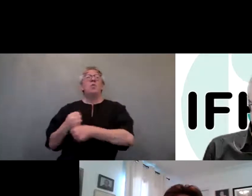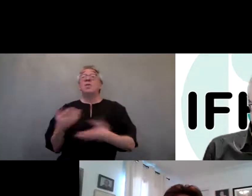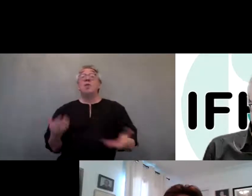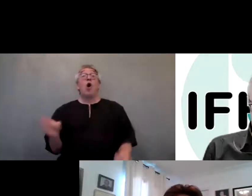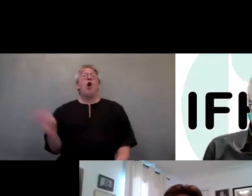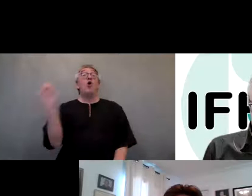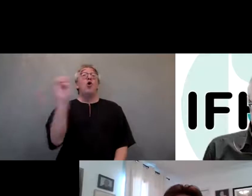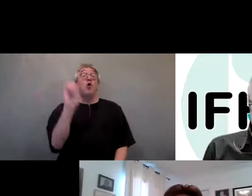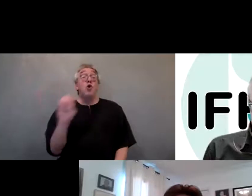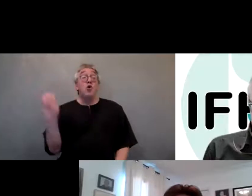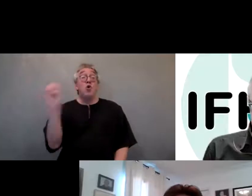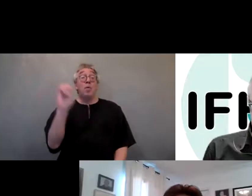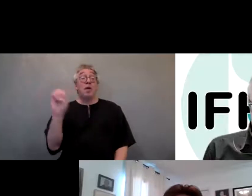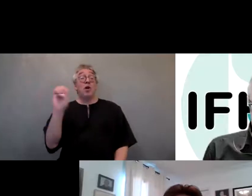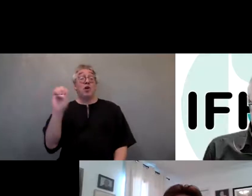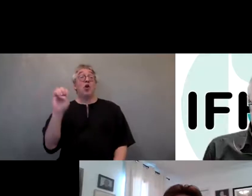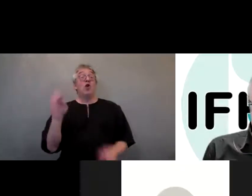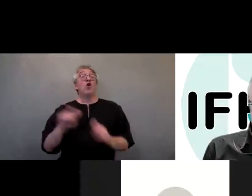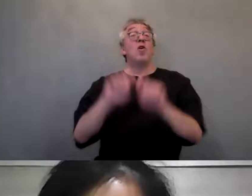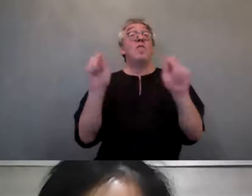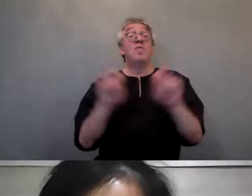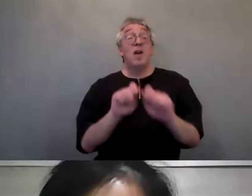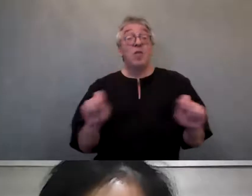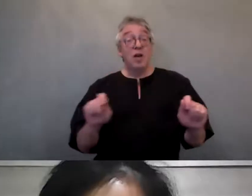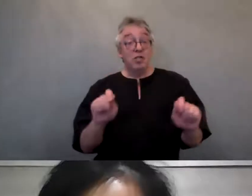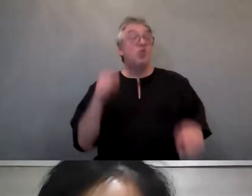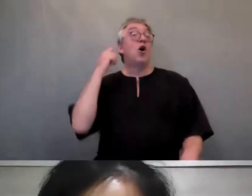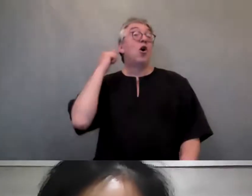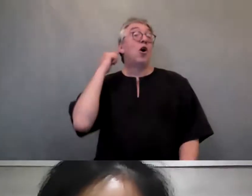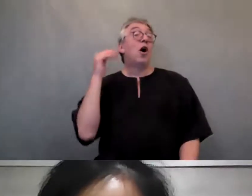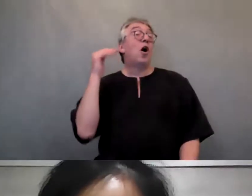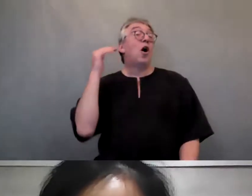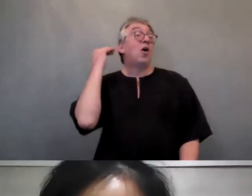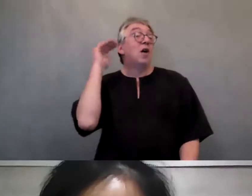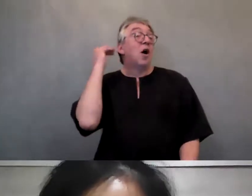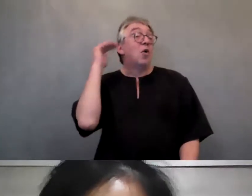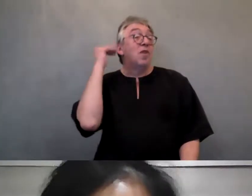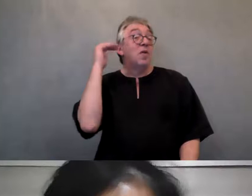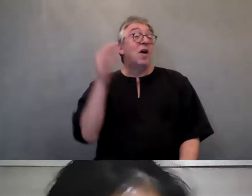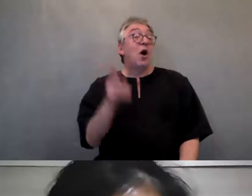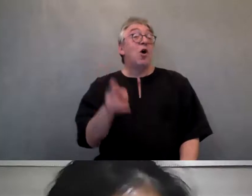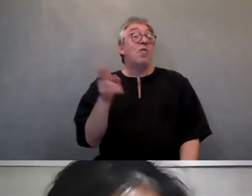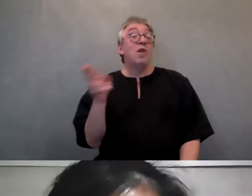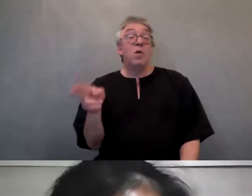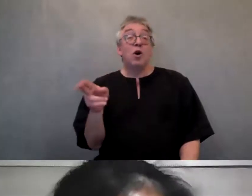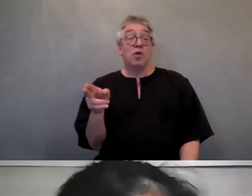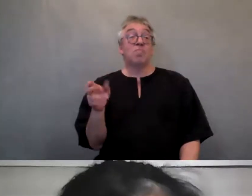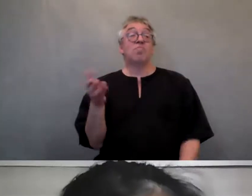from IFHOH, she is the representative of the European Federation for Hard-of-Hearing people on the consumer